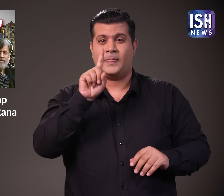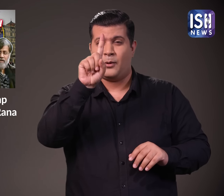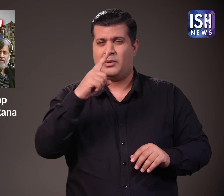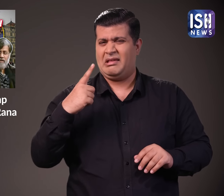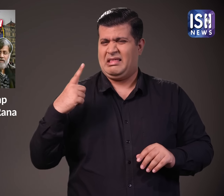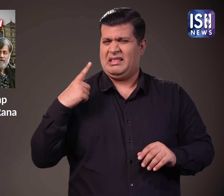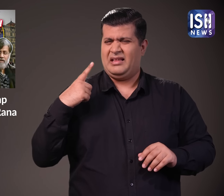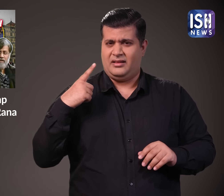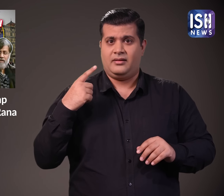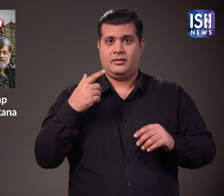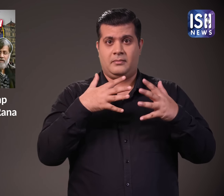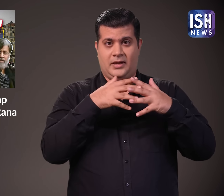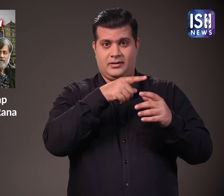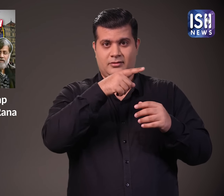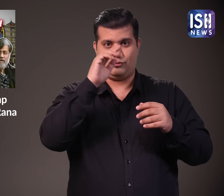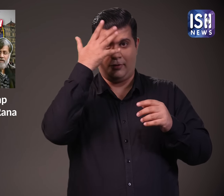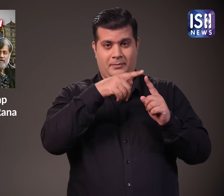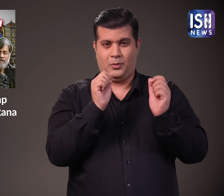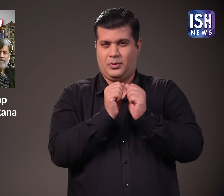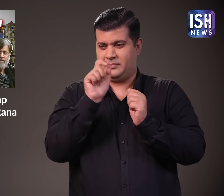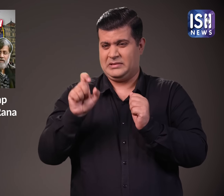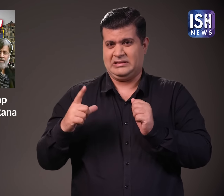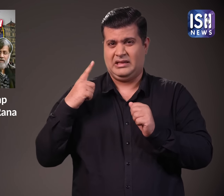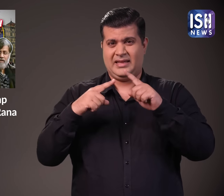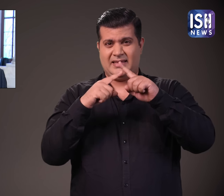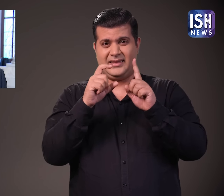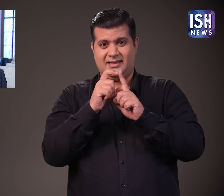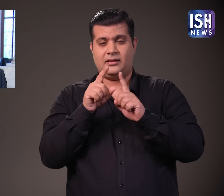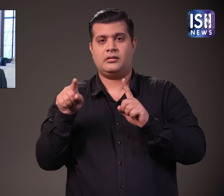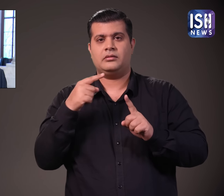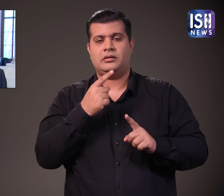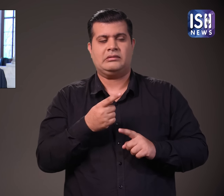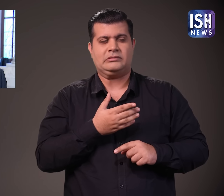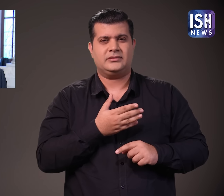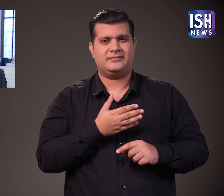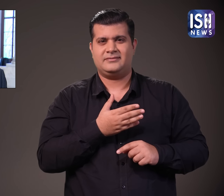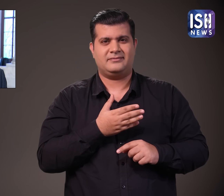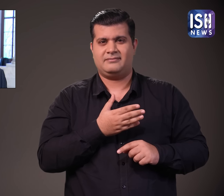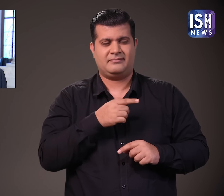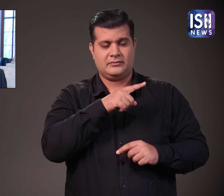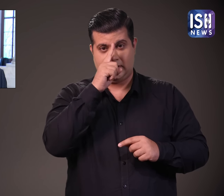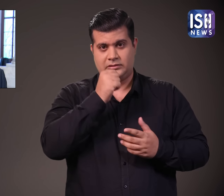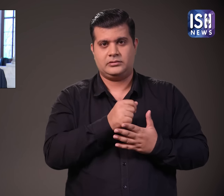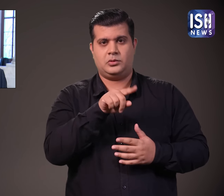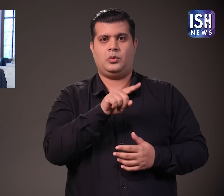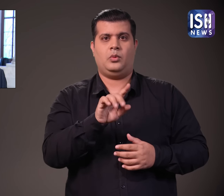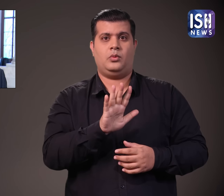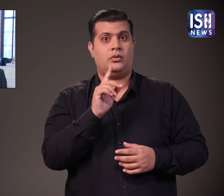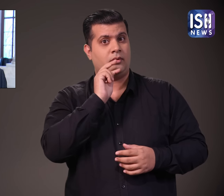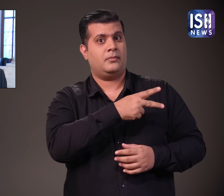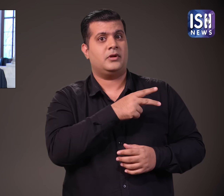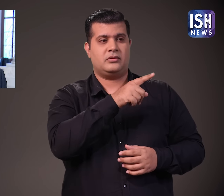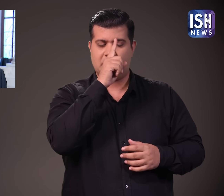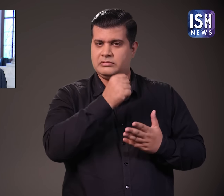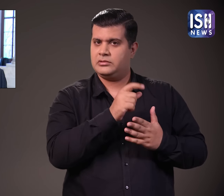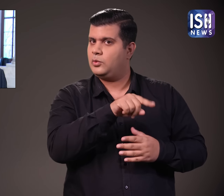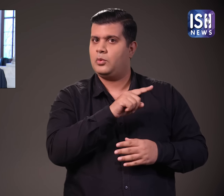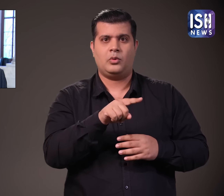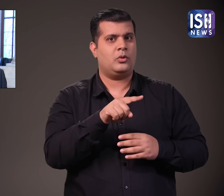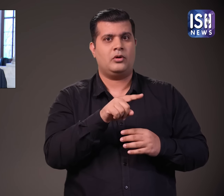Ted Cruz, a leader from Trump’s own party, has also criticized Trump’s tariff policies.